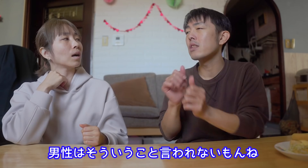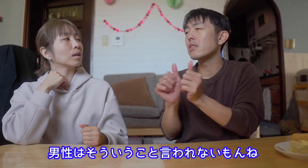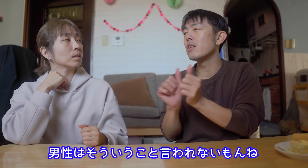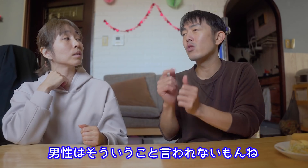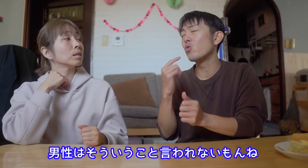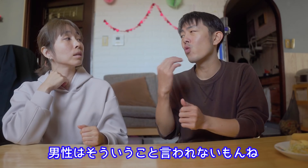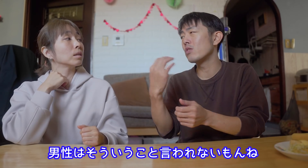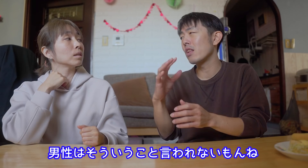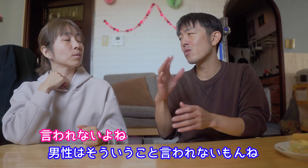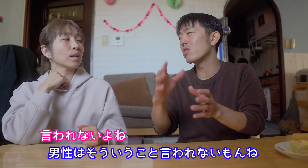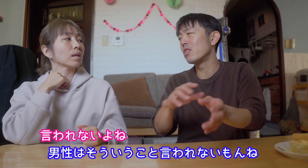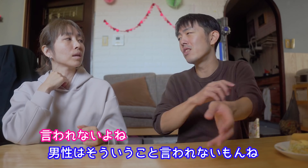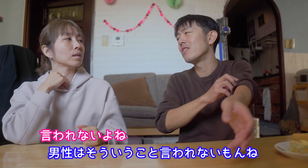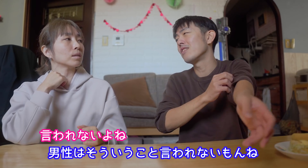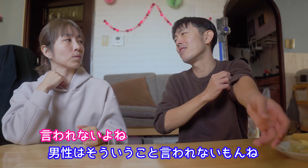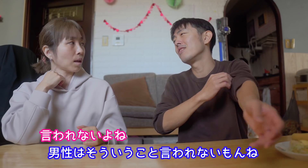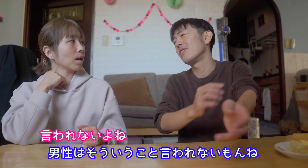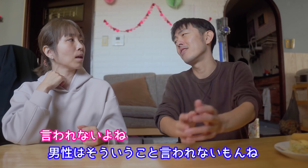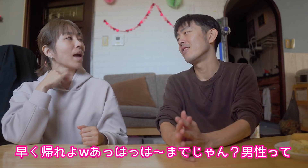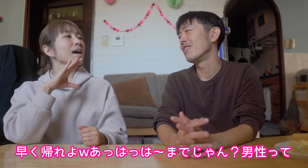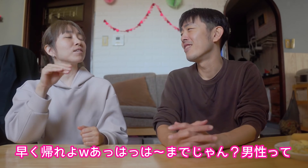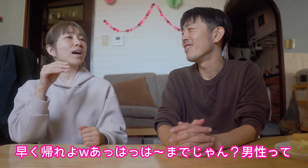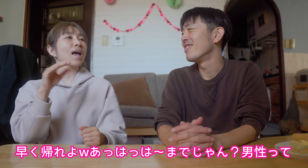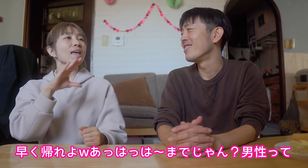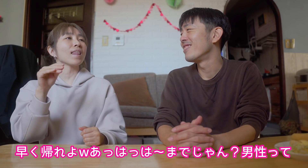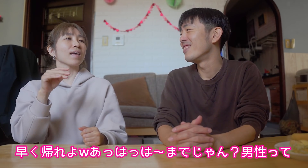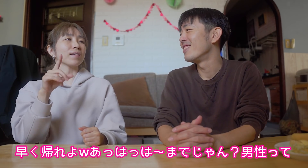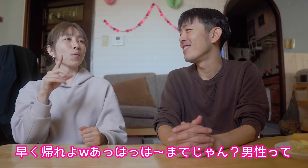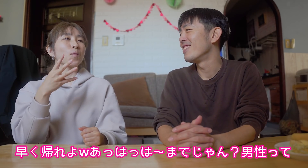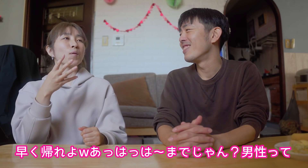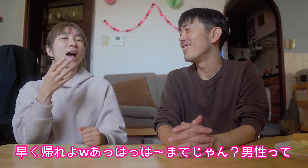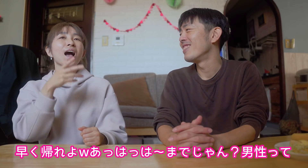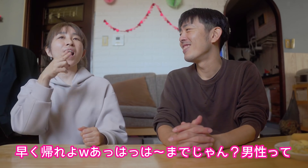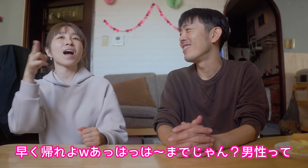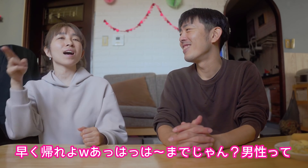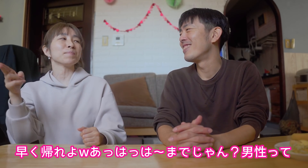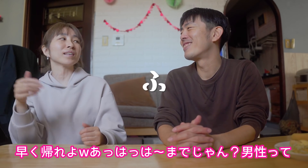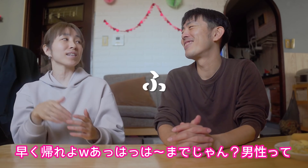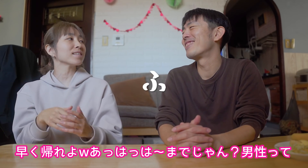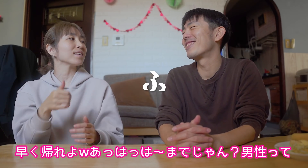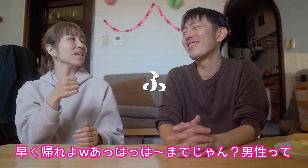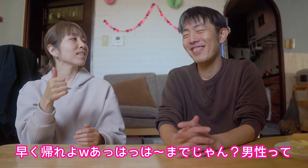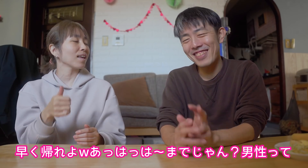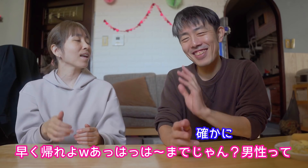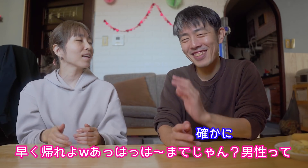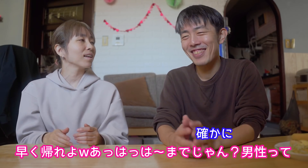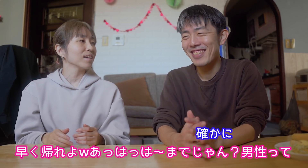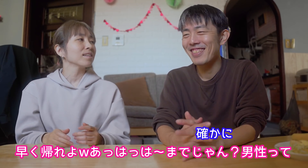(Dad)They don't say things to men like that, do they? (Mom)No, they don't. (Mom)They just say, "Hurry up and go home, LOL Hahahaha", right? (Dad)That's true